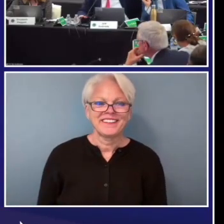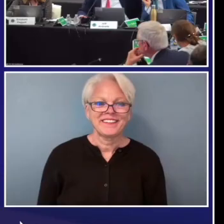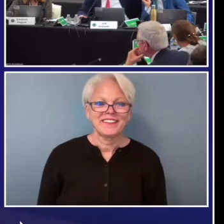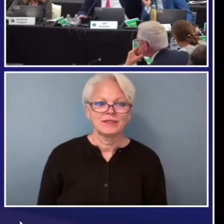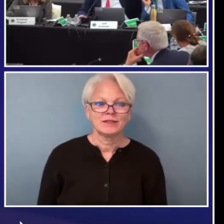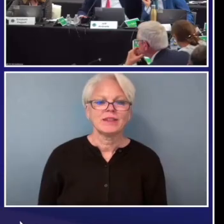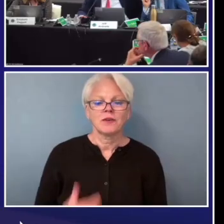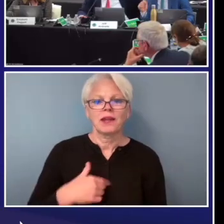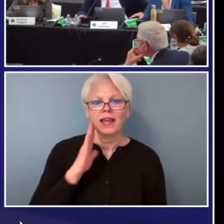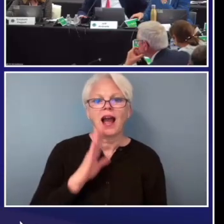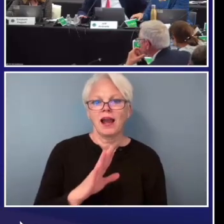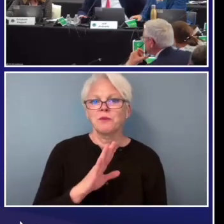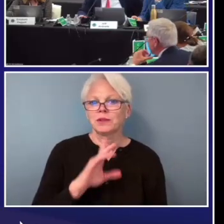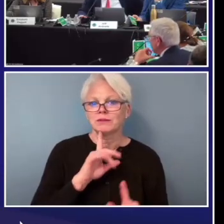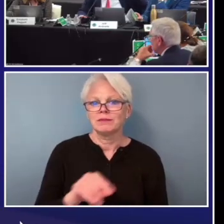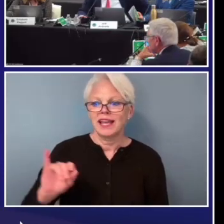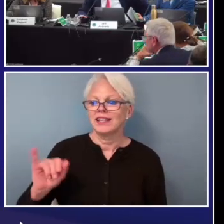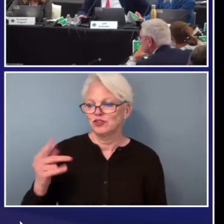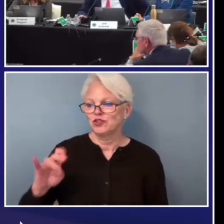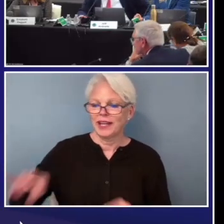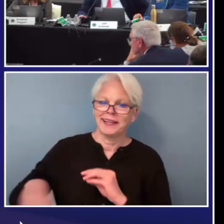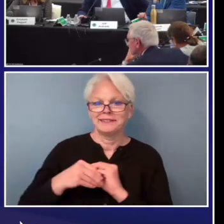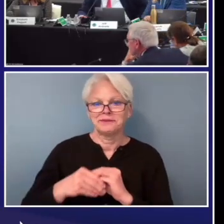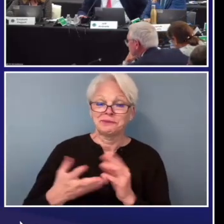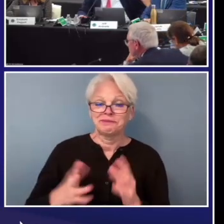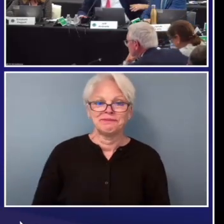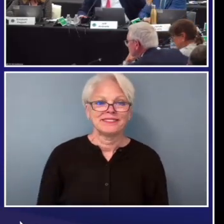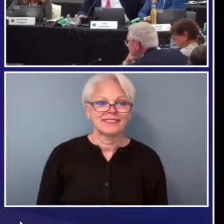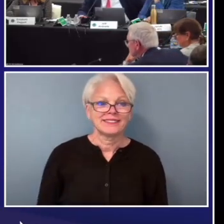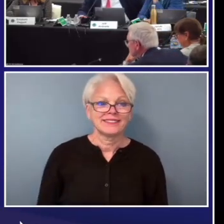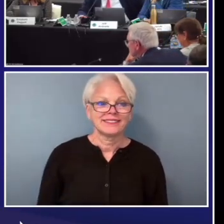take it and Jake can fill in, take a look. Are you ready? Okay.